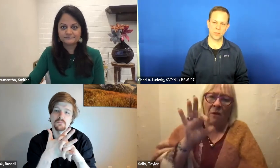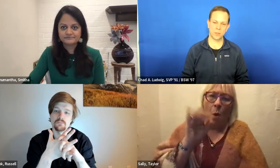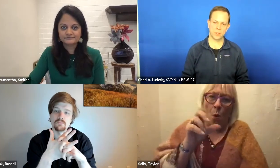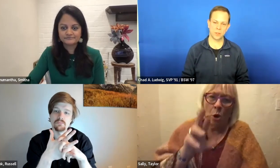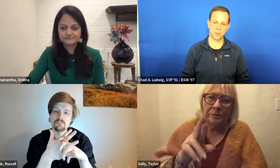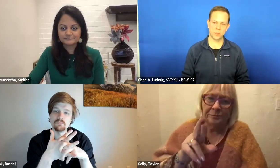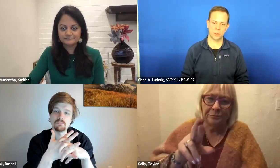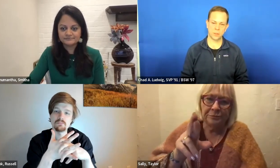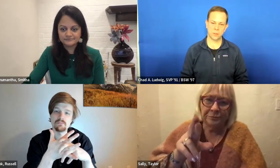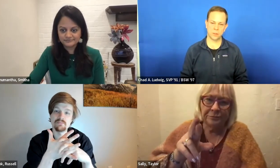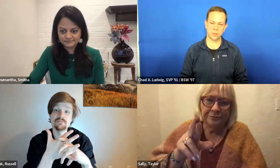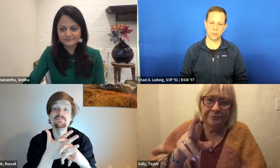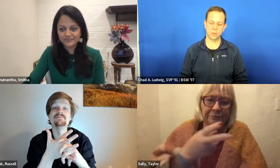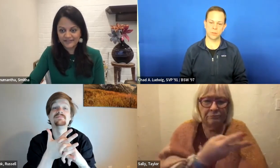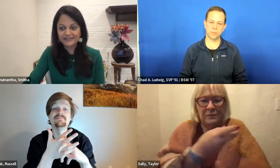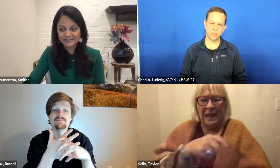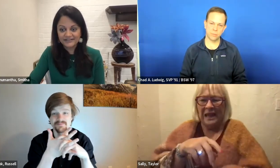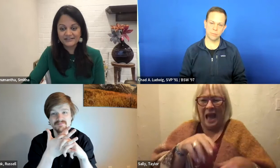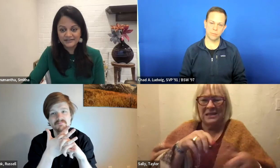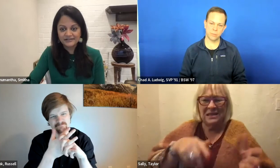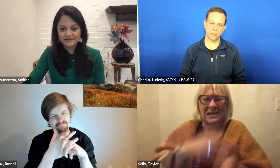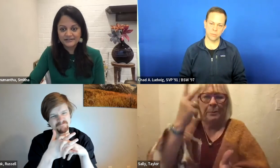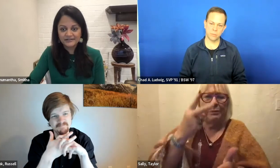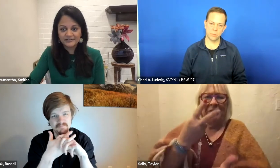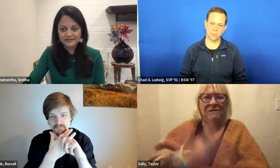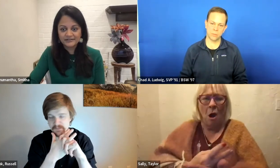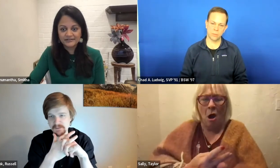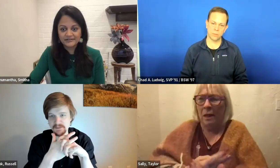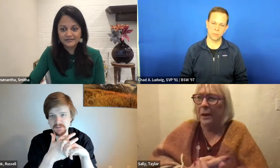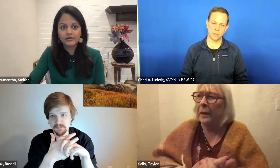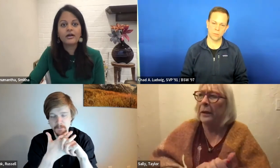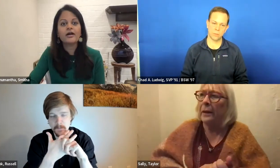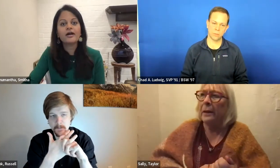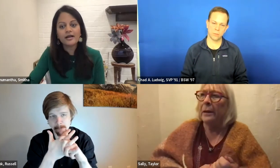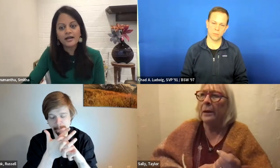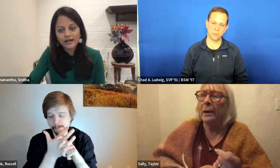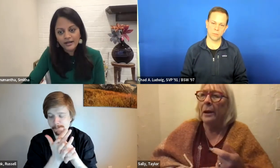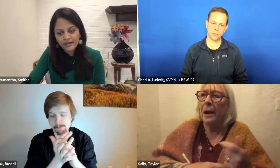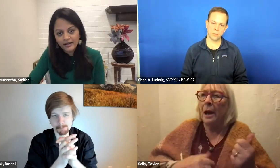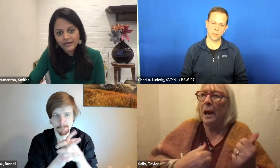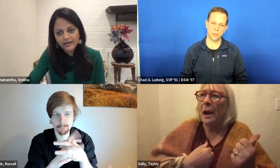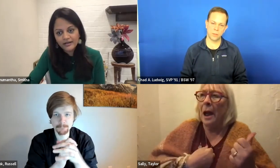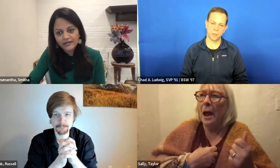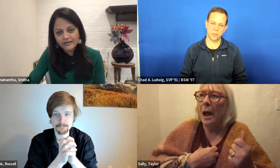I got up and found him laying on the floor. He must have slipped and fallen...